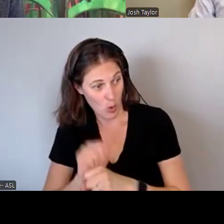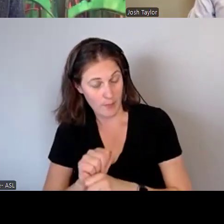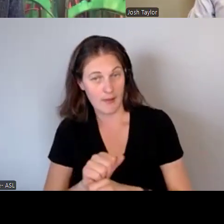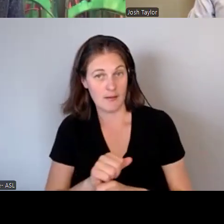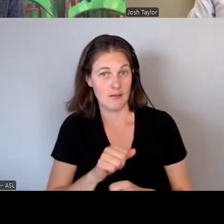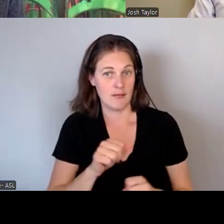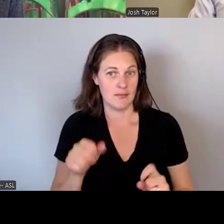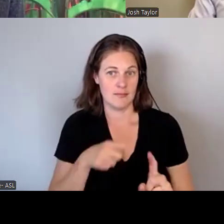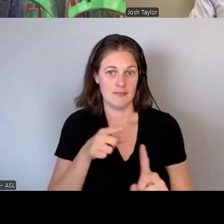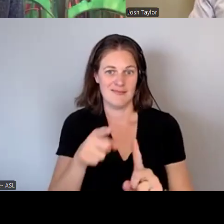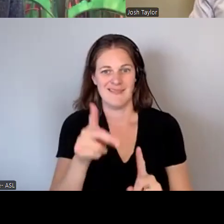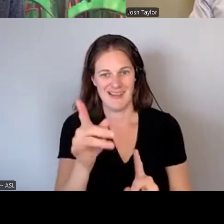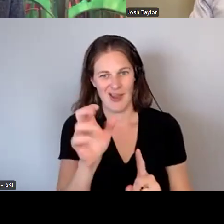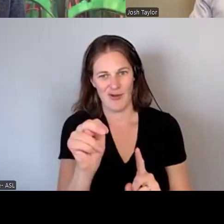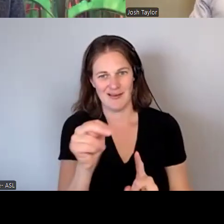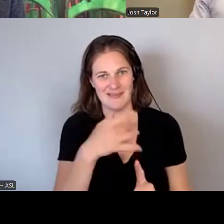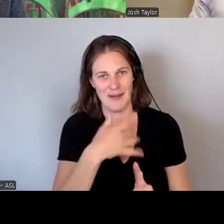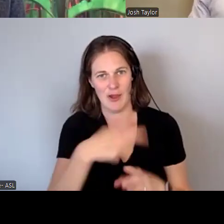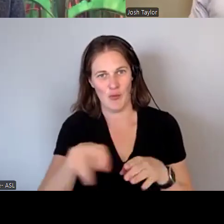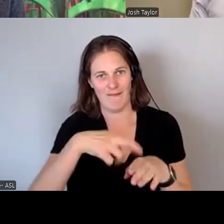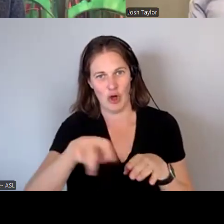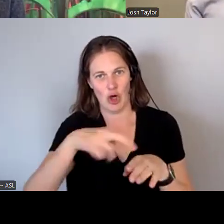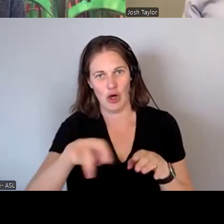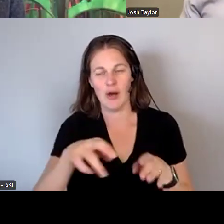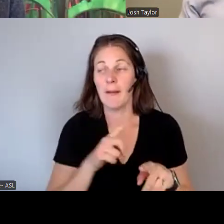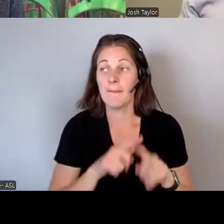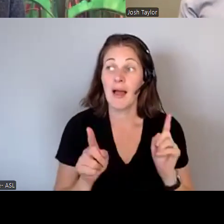[chuckles] But, you know, I think we see